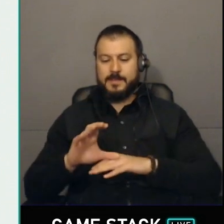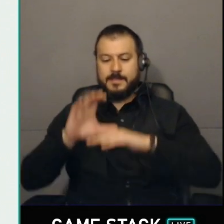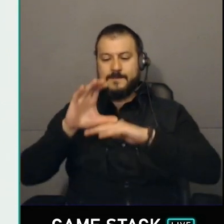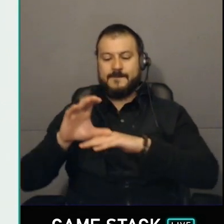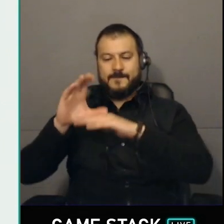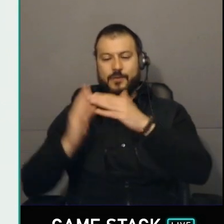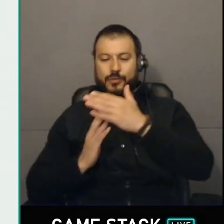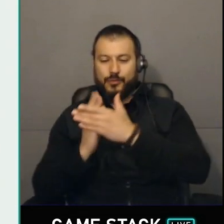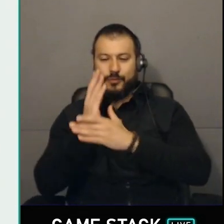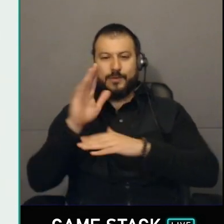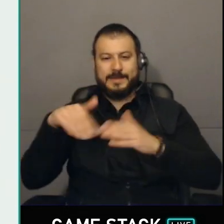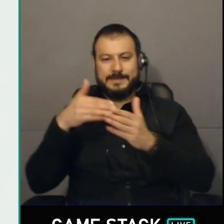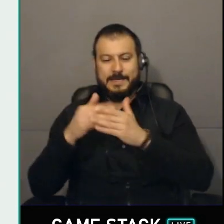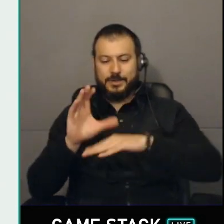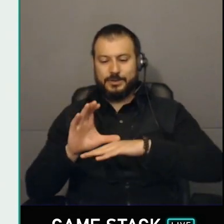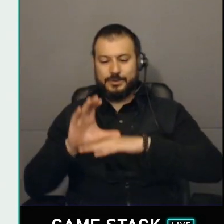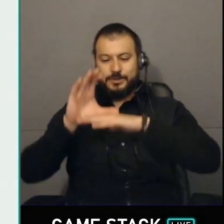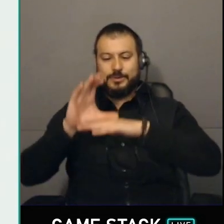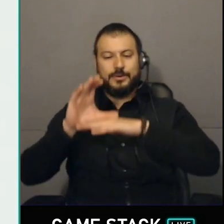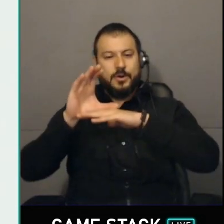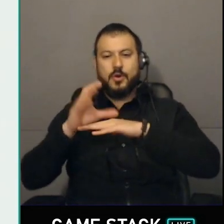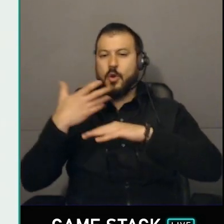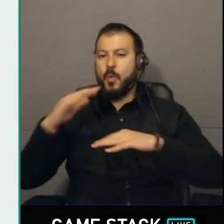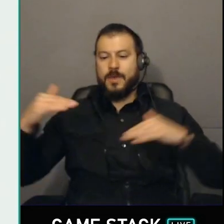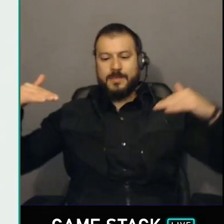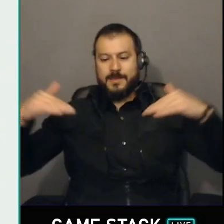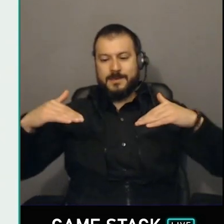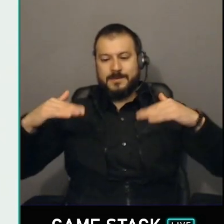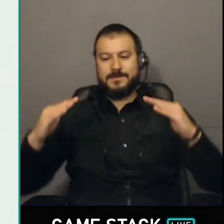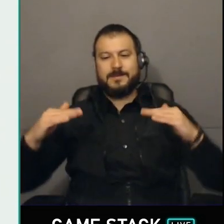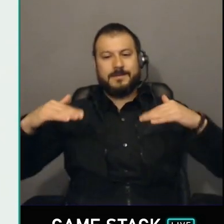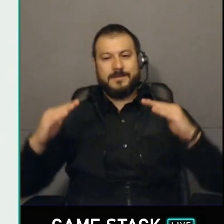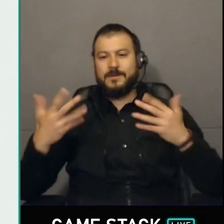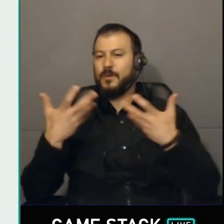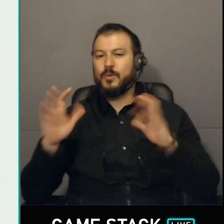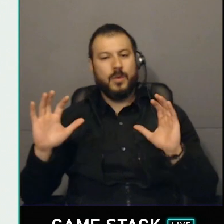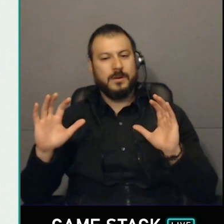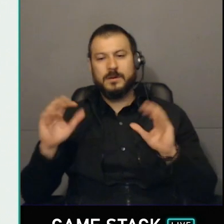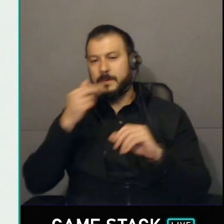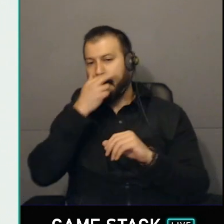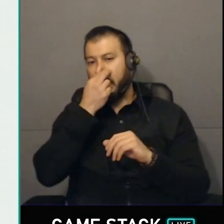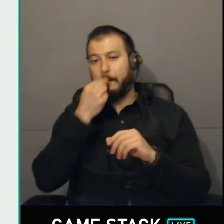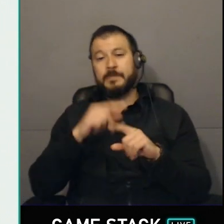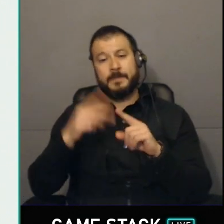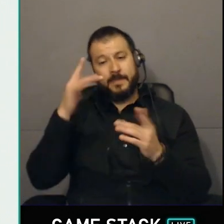and we don't want those angular side effects. But because the contact points are where they are,